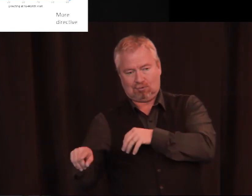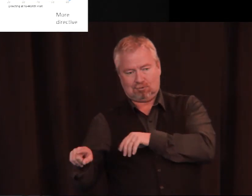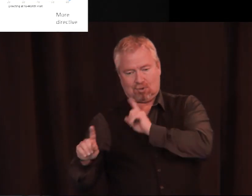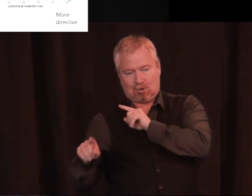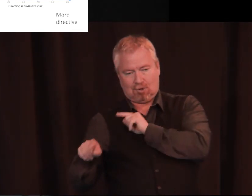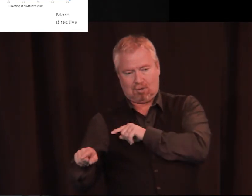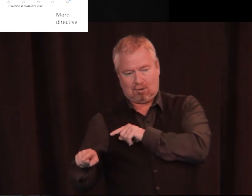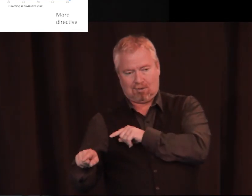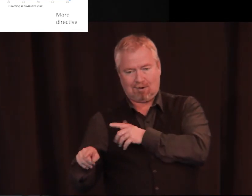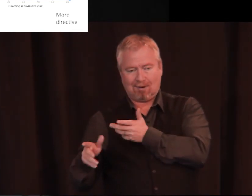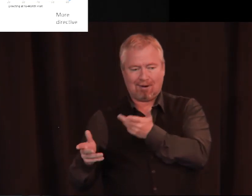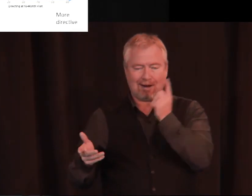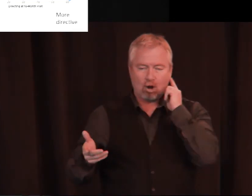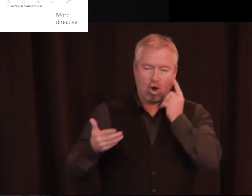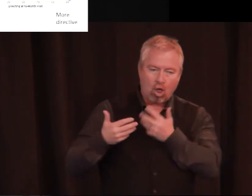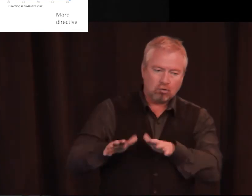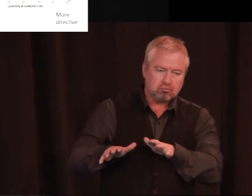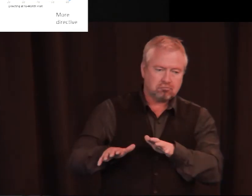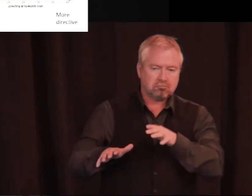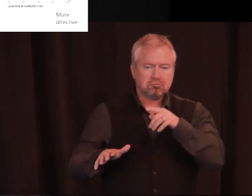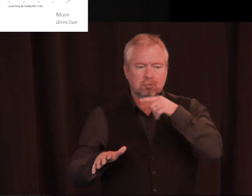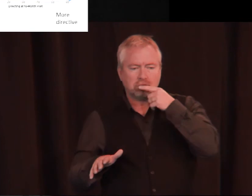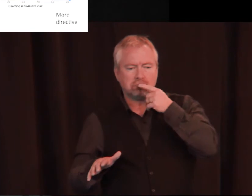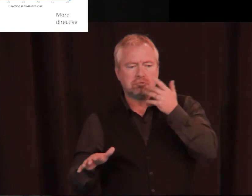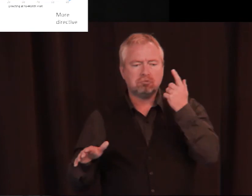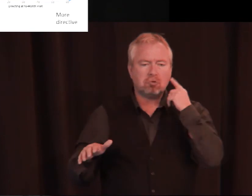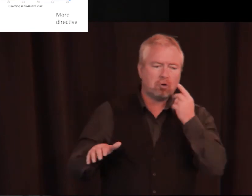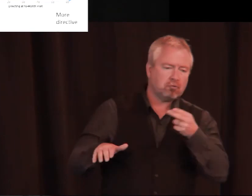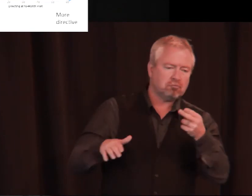hearing loss and maternal education level.